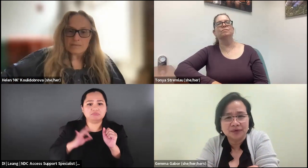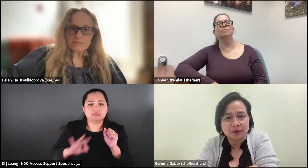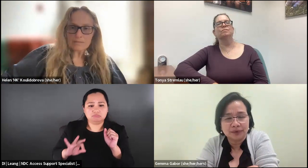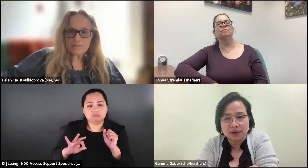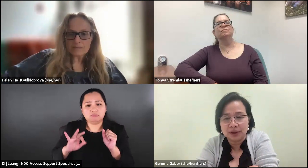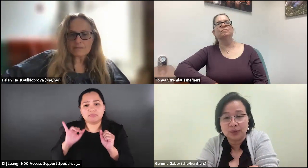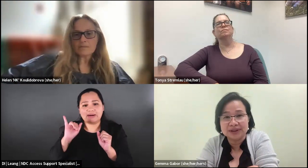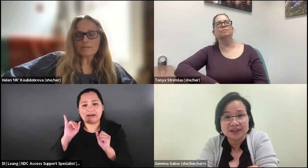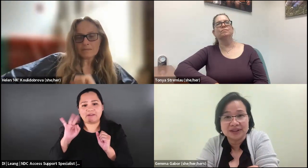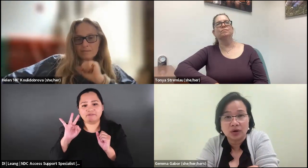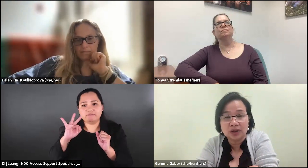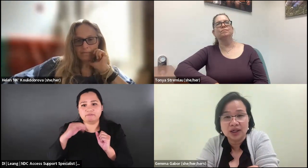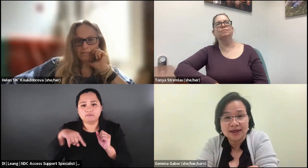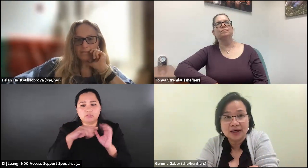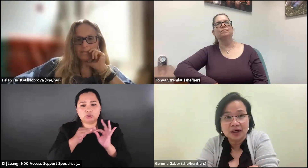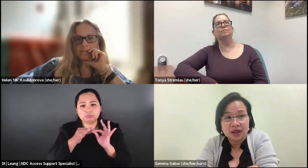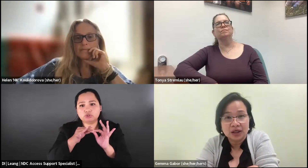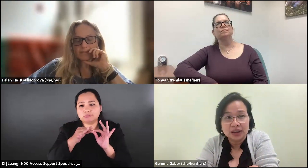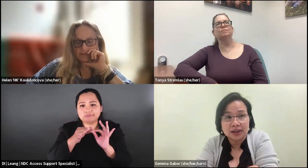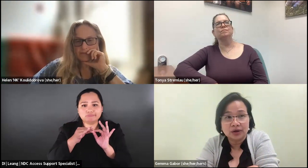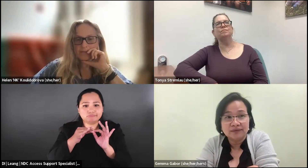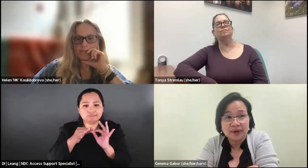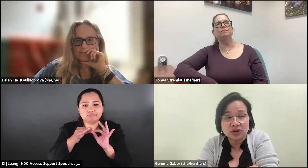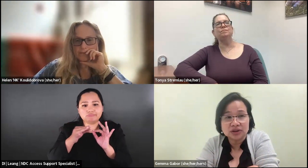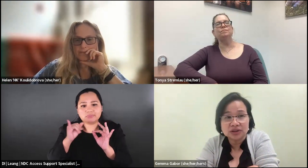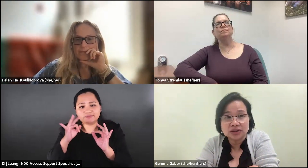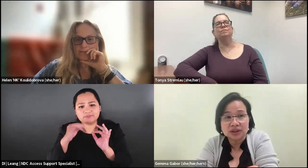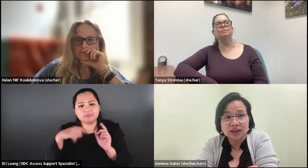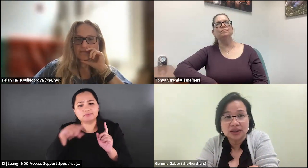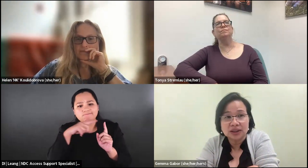if you're familiar with the TESOL conventions,